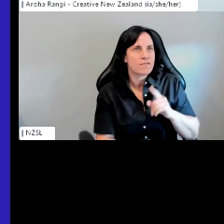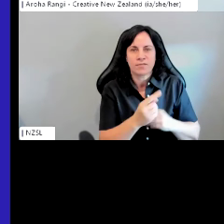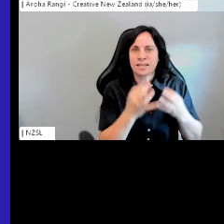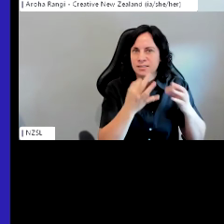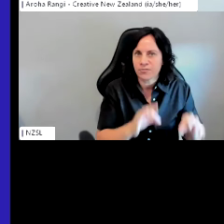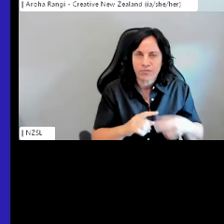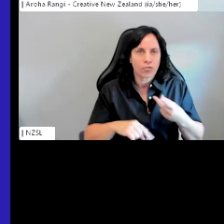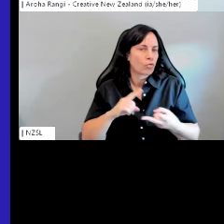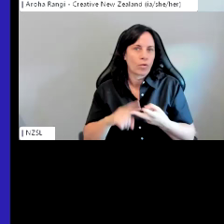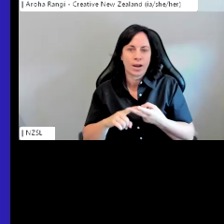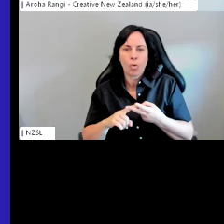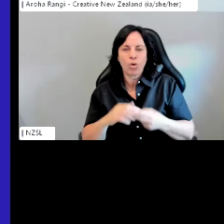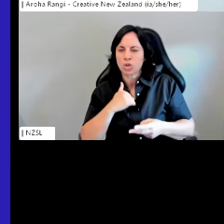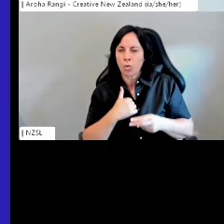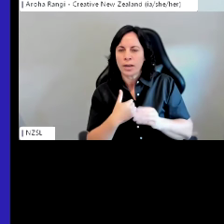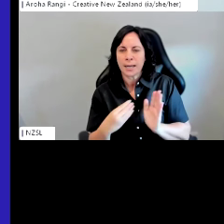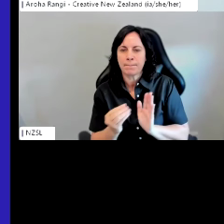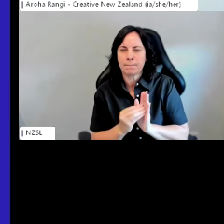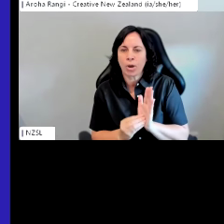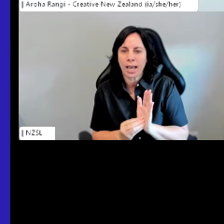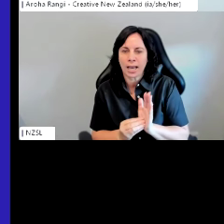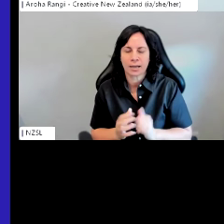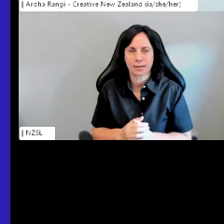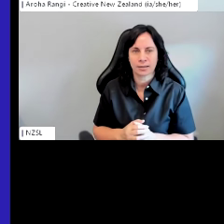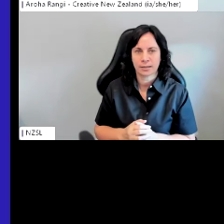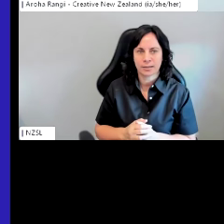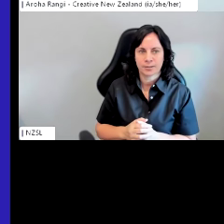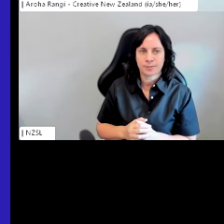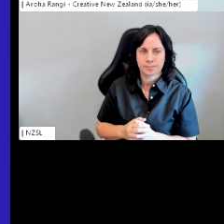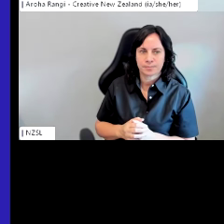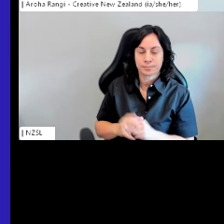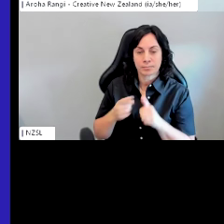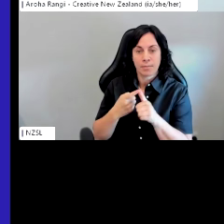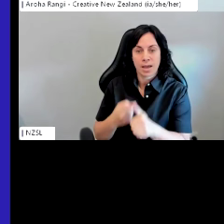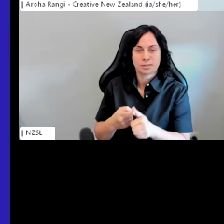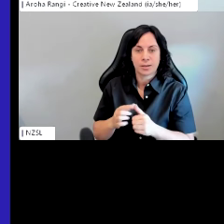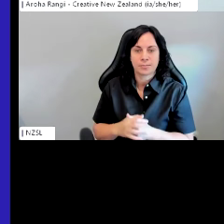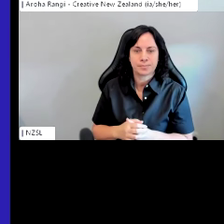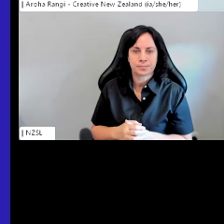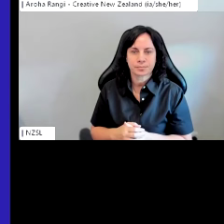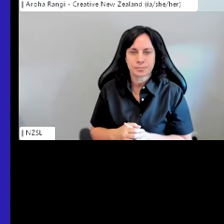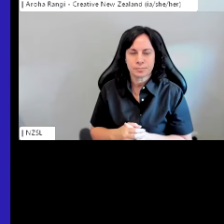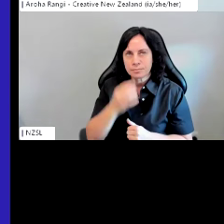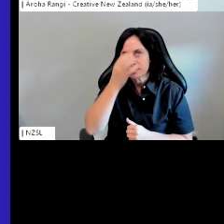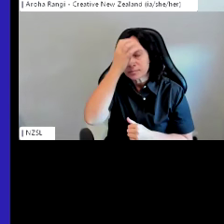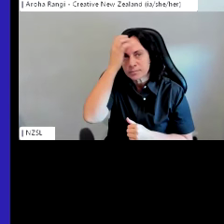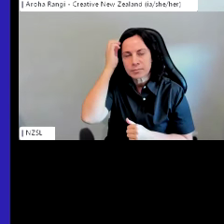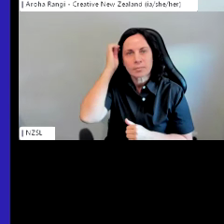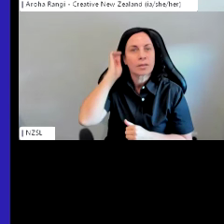need to be booked? Um well uh I think that um uh nearly all the people I'm working with now are